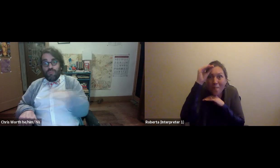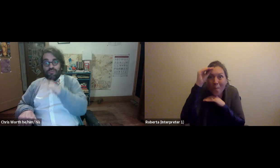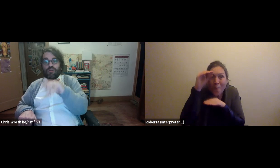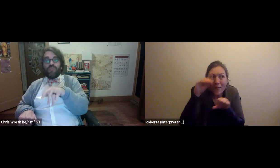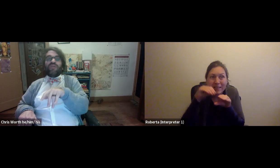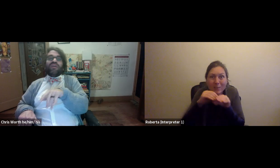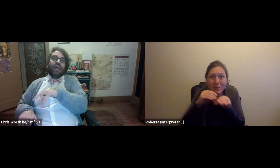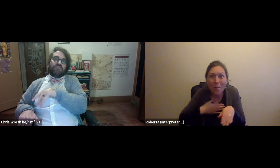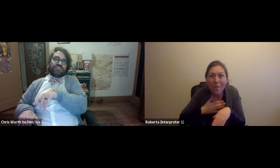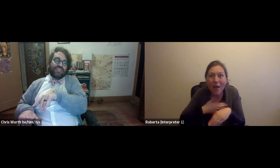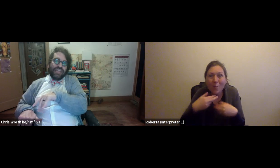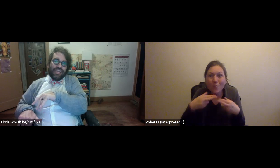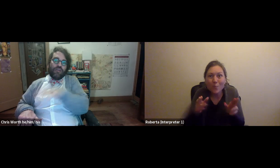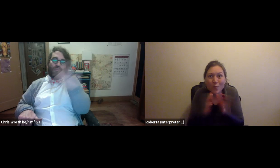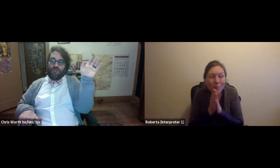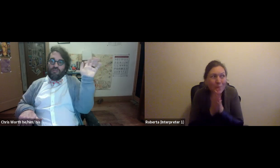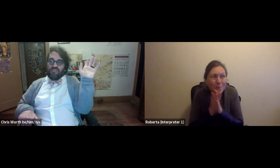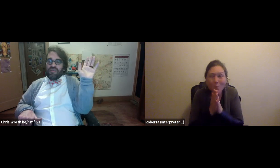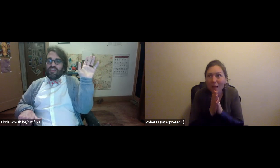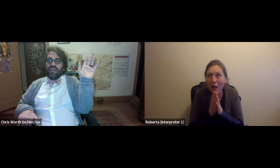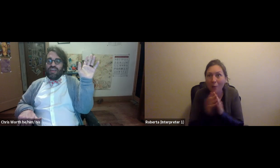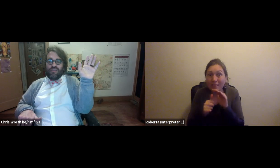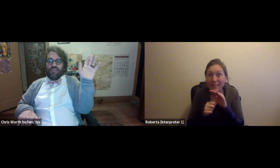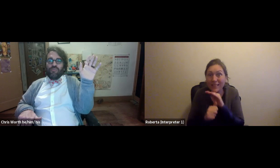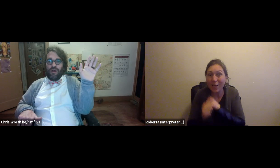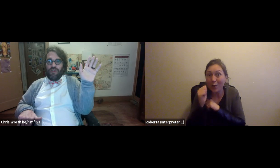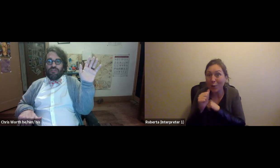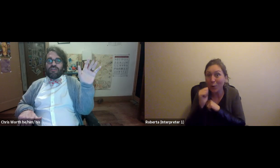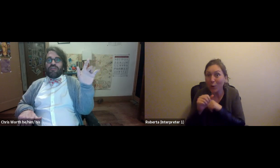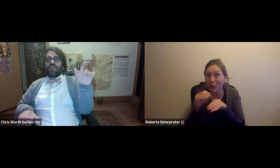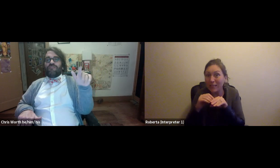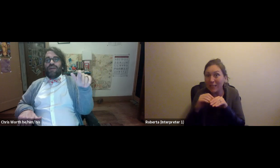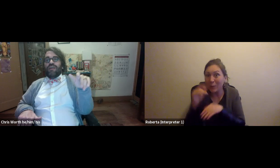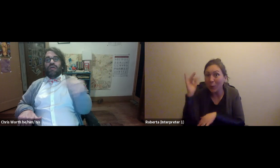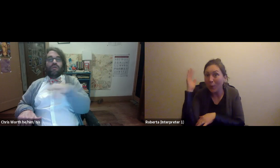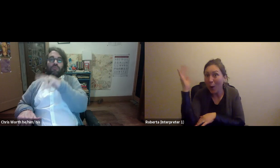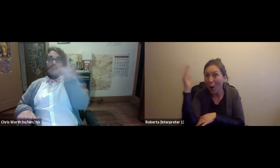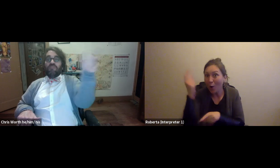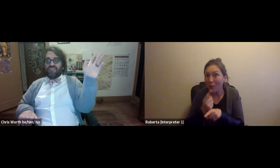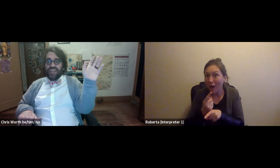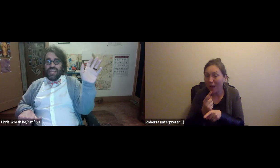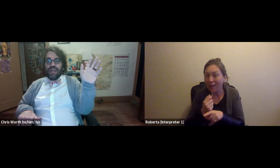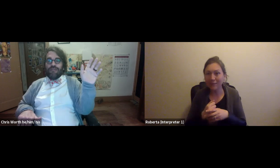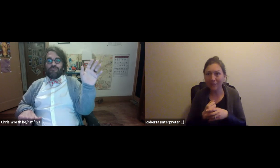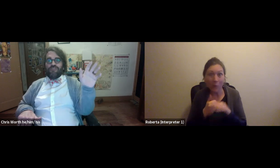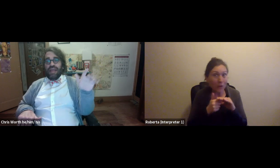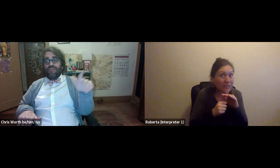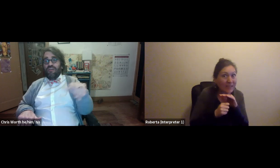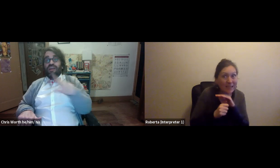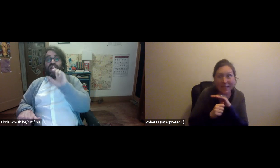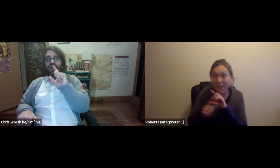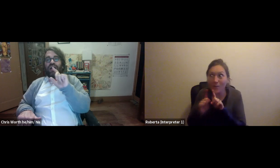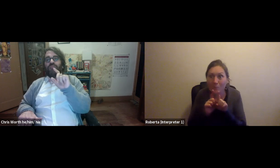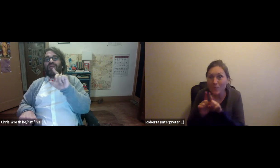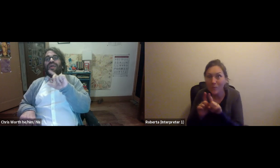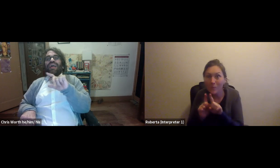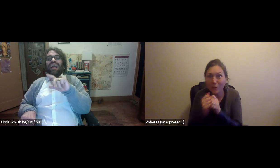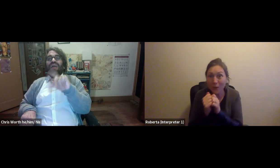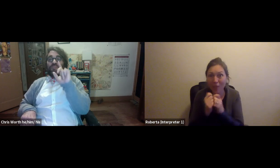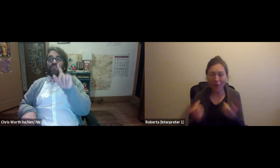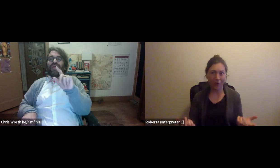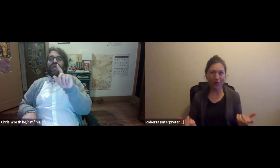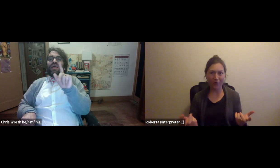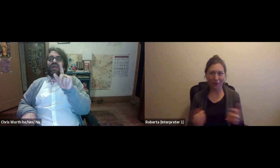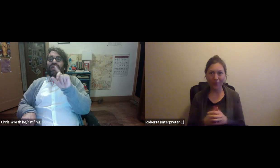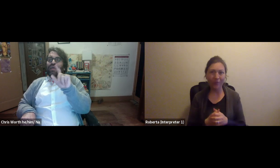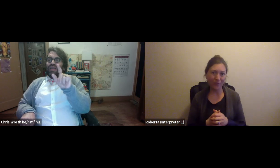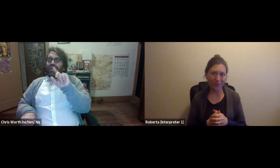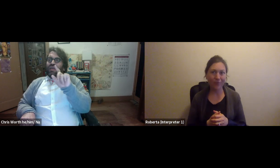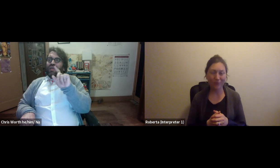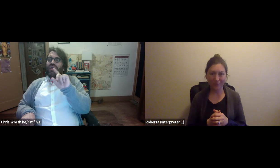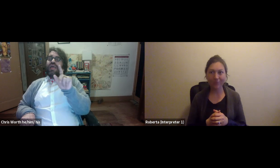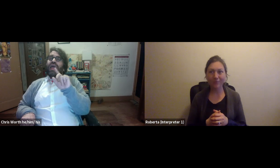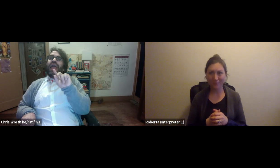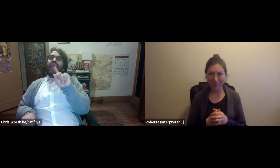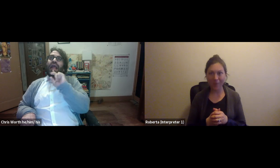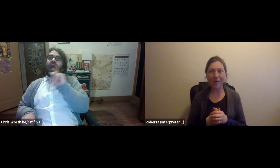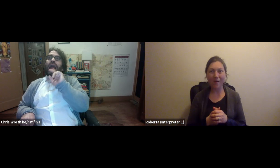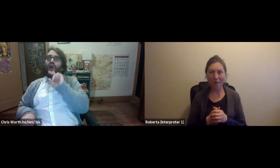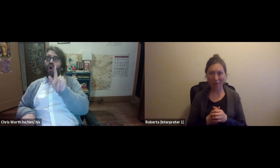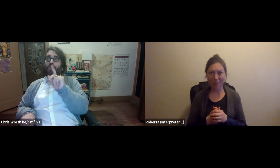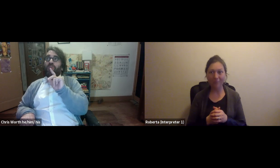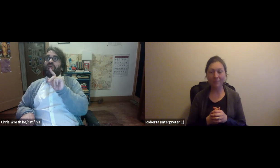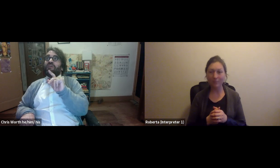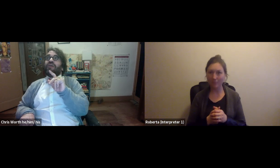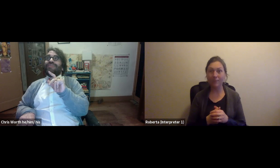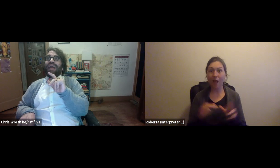room. I was sneaking girls into the park, right. We were sneaking around together. And I hope that